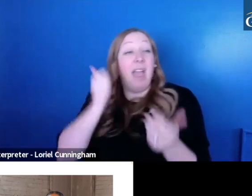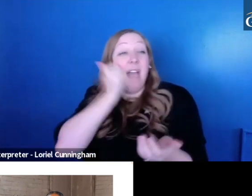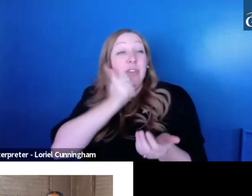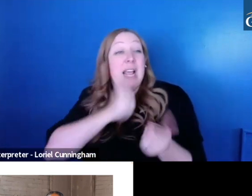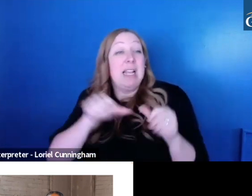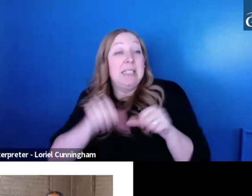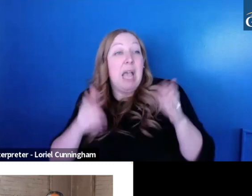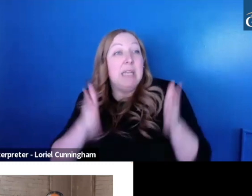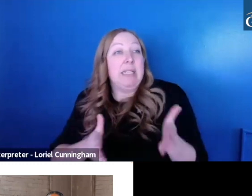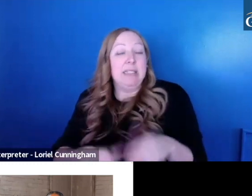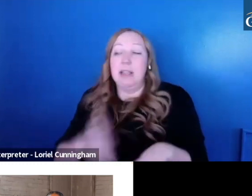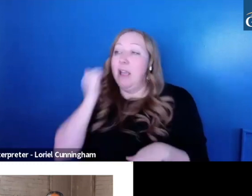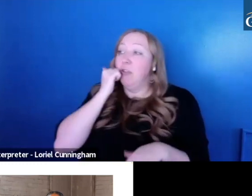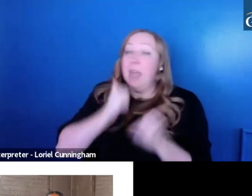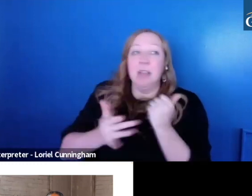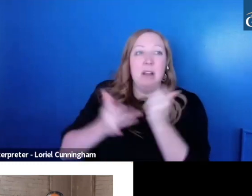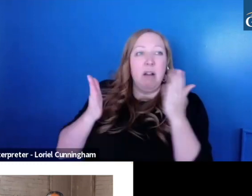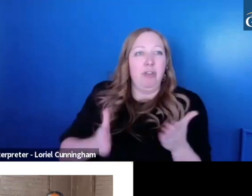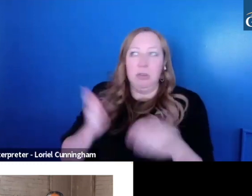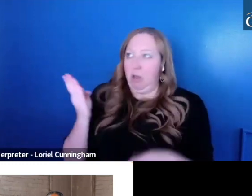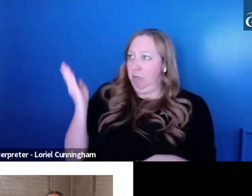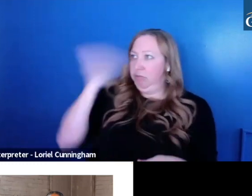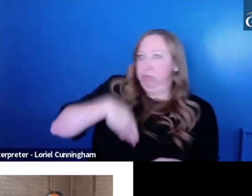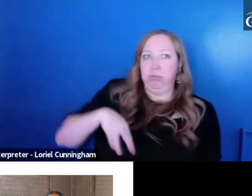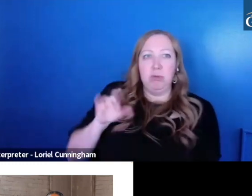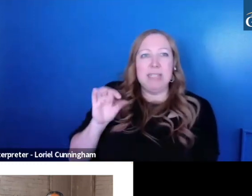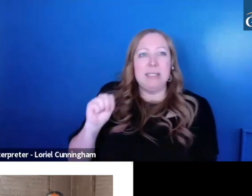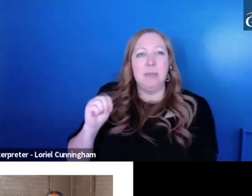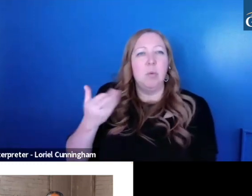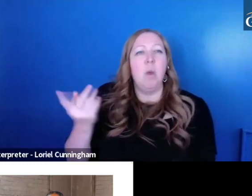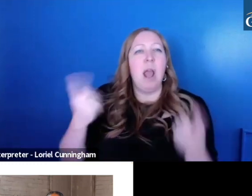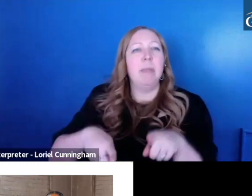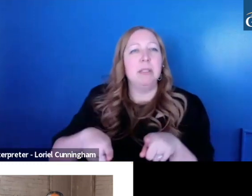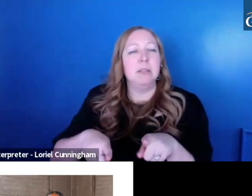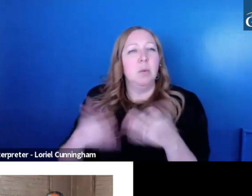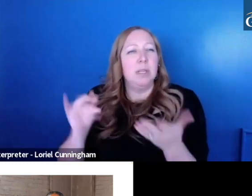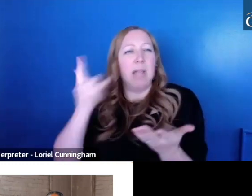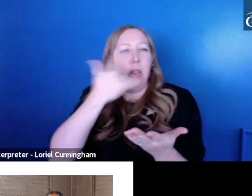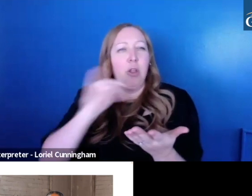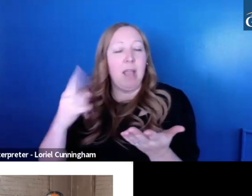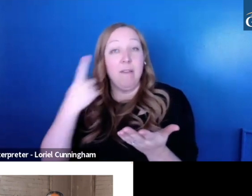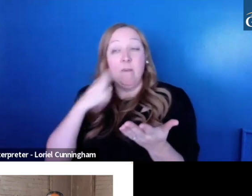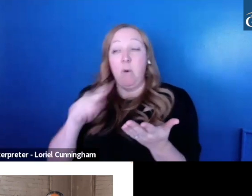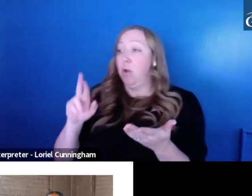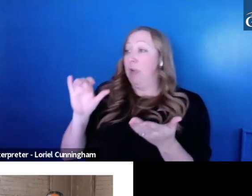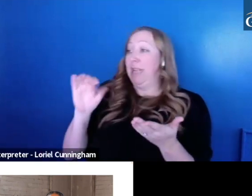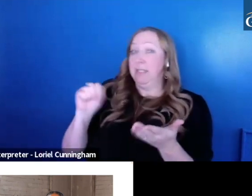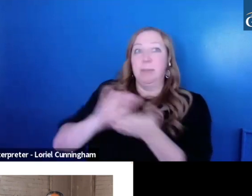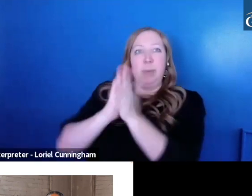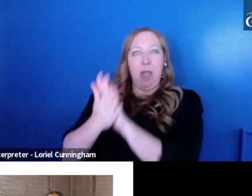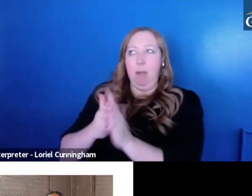imperceptible to the everyday life? What does it look like for racism to become less discernible? What does